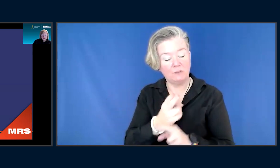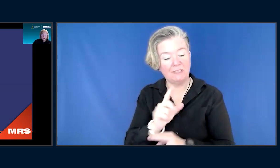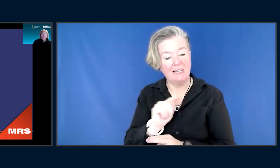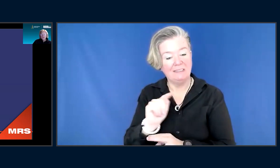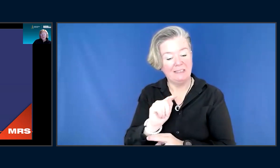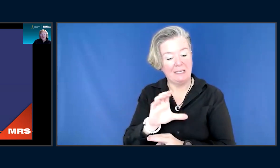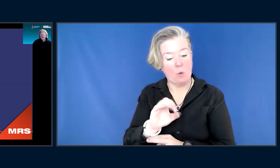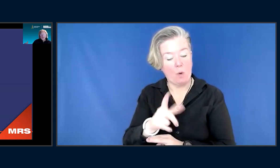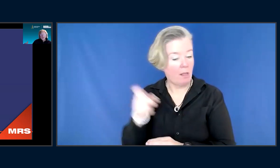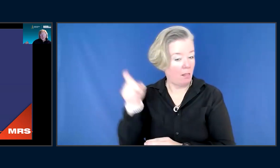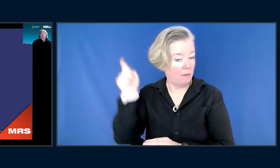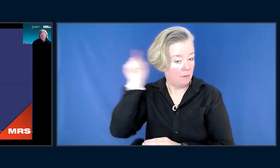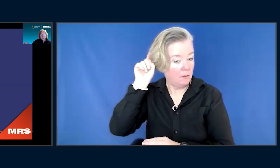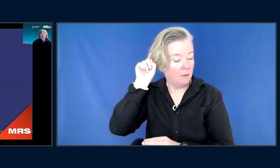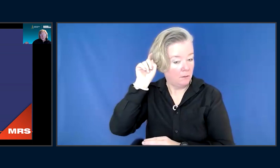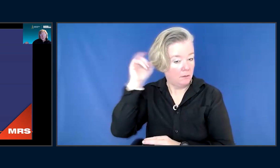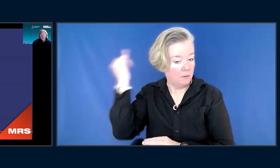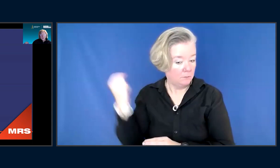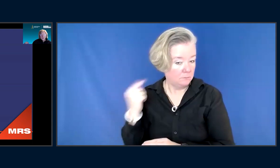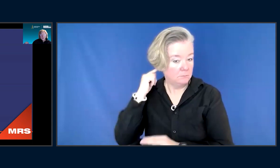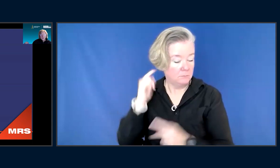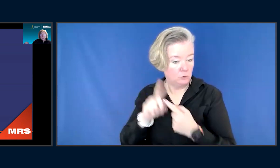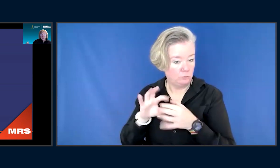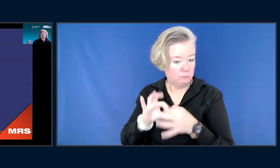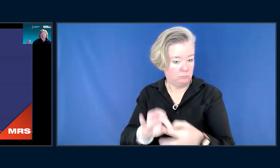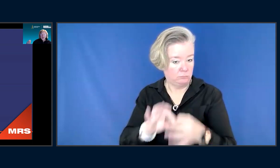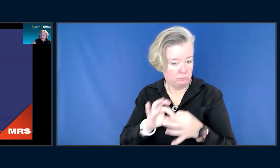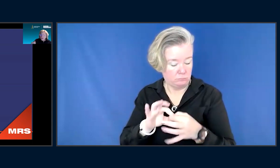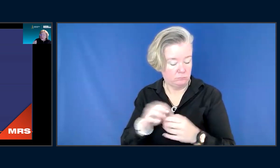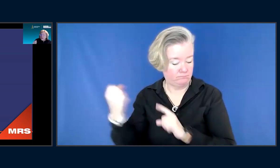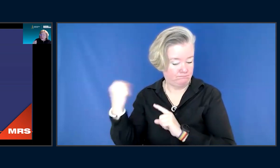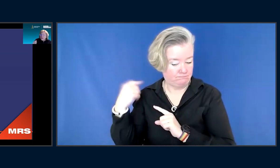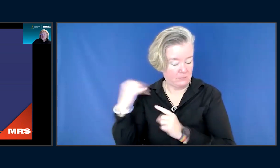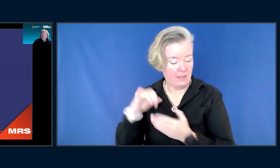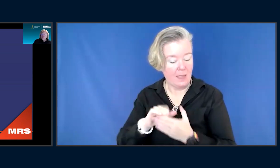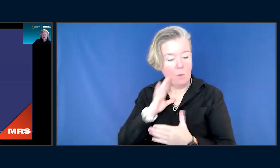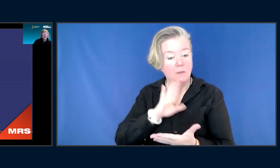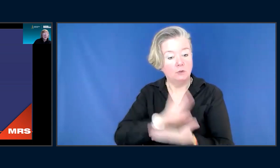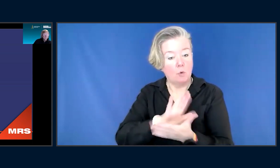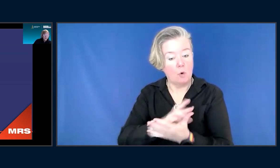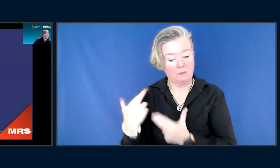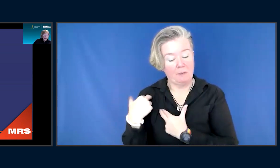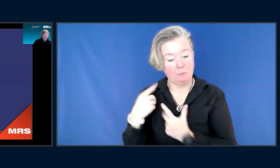using a T-Coil Transmitter that goes directly into the student's hearing aids. That would be the school's